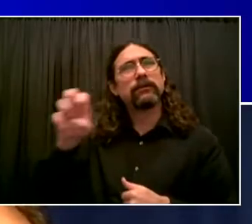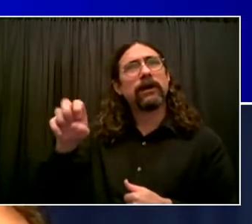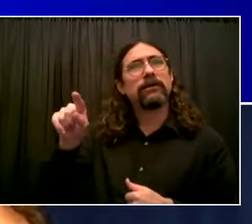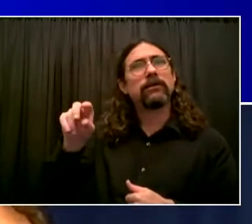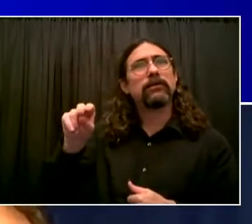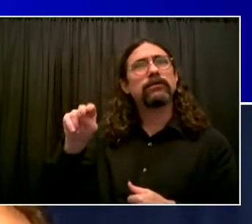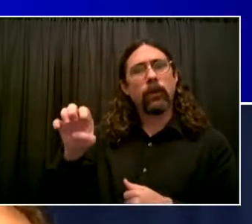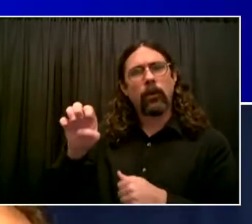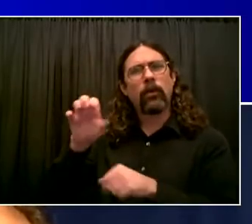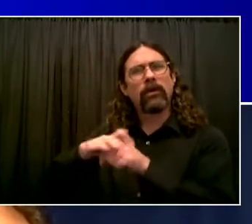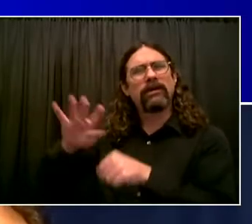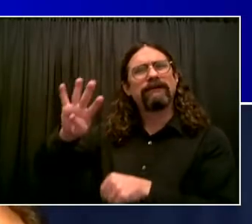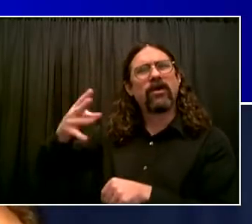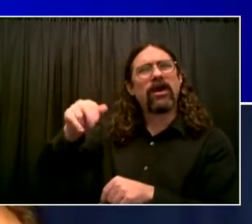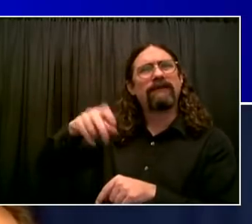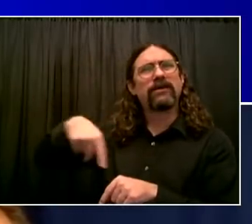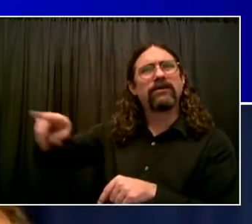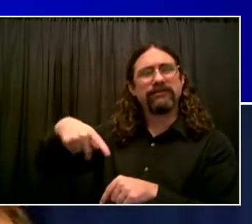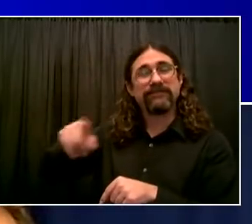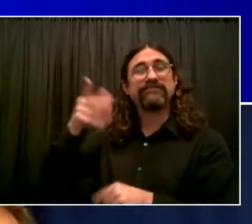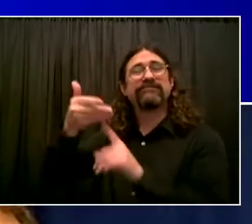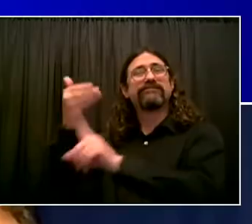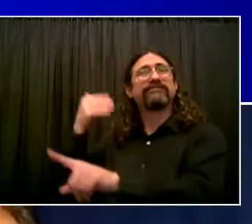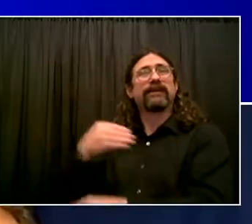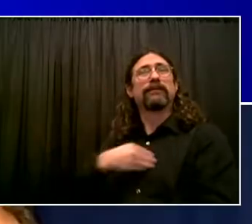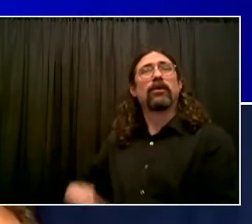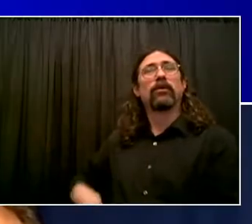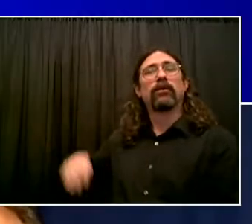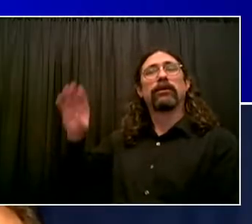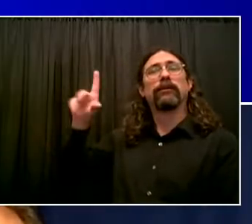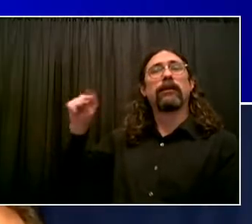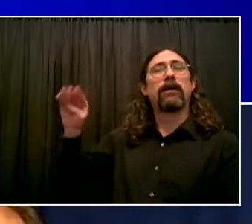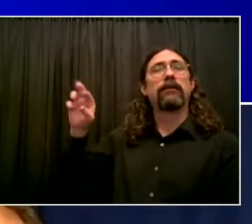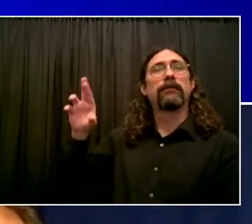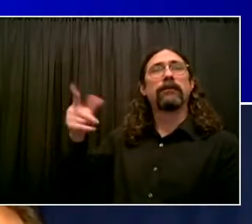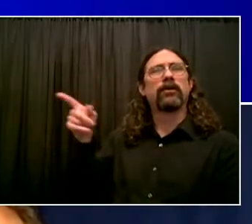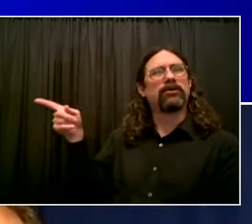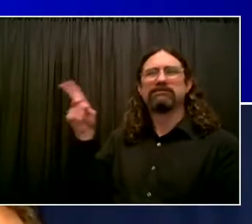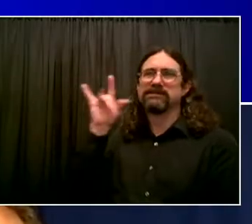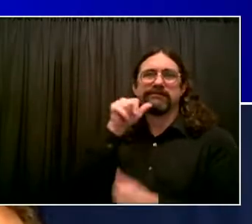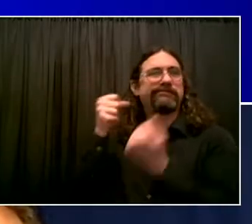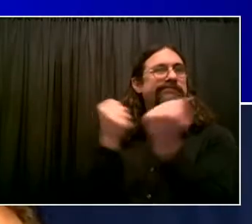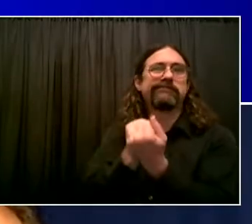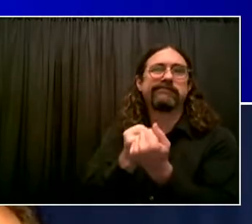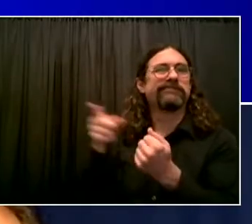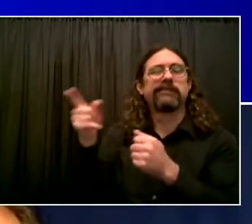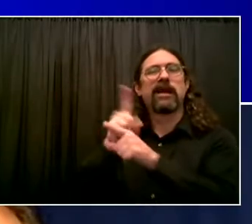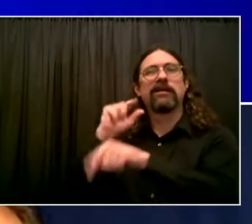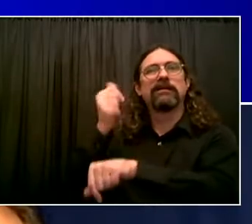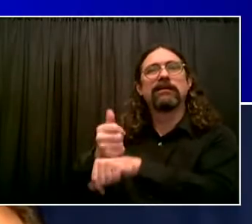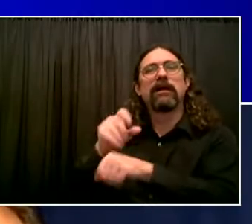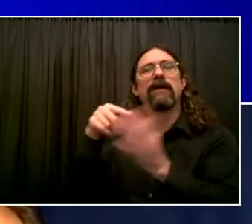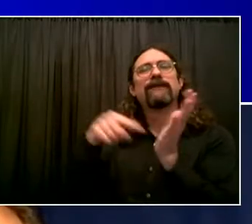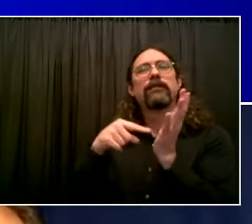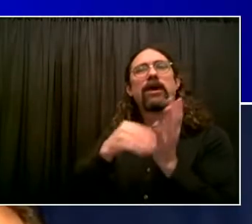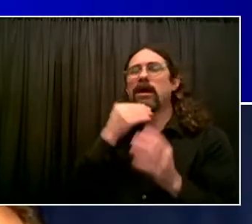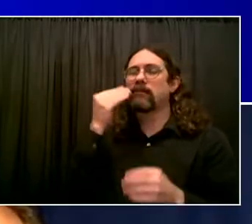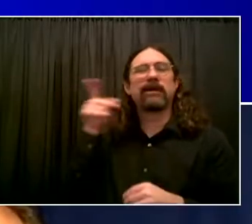FOURTH AVENUE. AND THE RATHER AGGRESSIVE INSTCANE THE BLOOMBERG ADMINISTRATION TOOK AGAINST